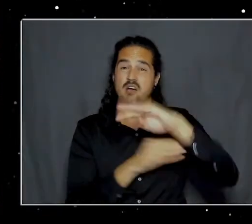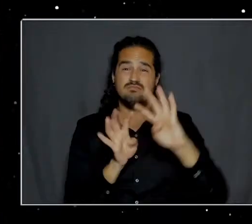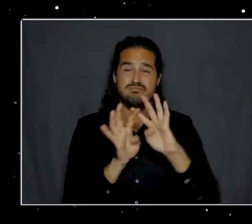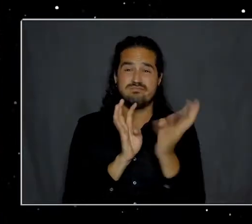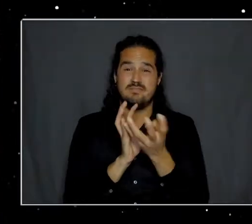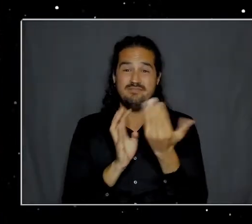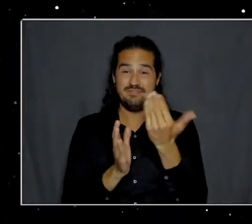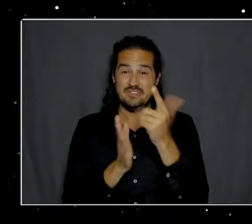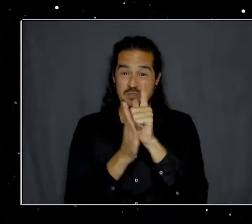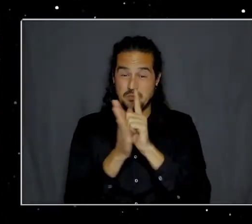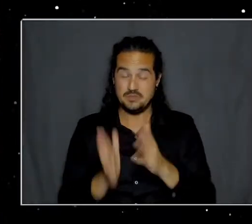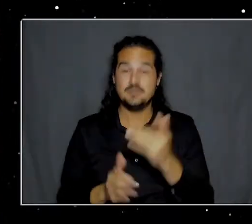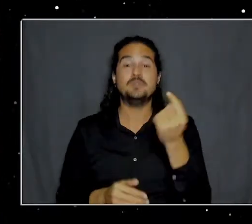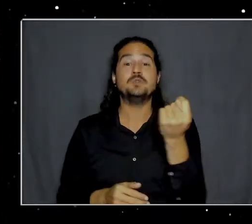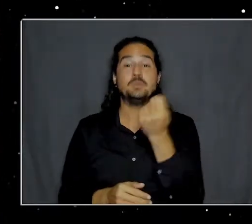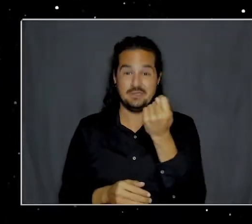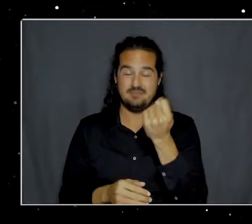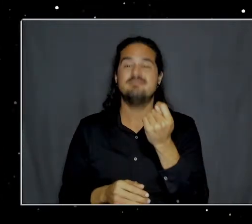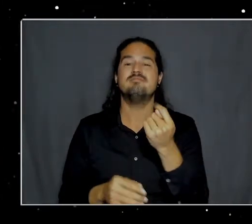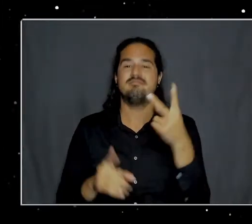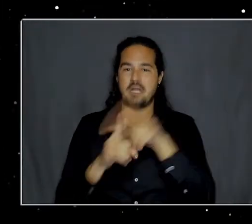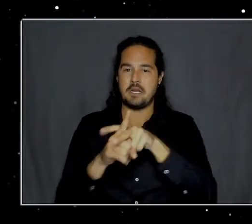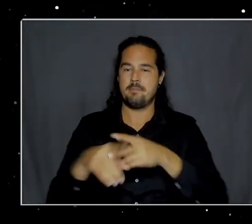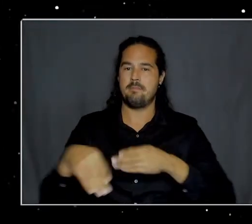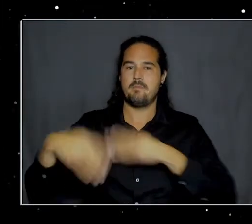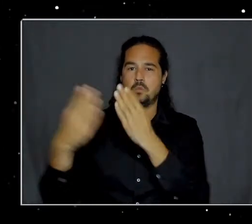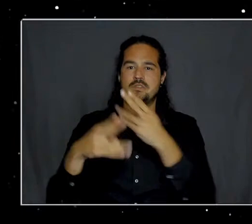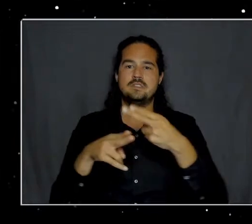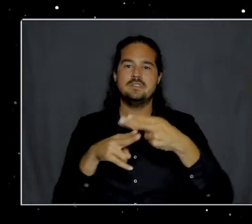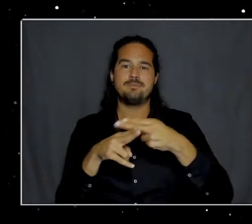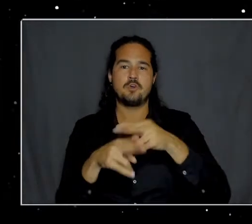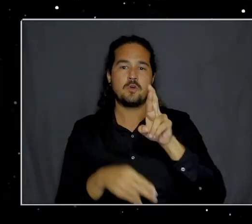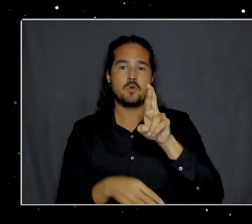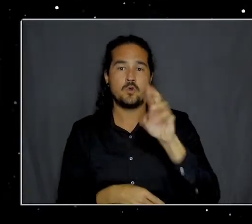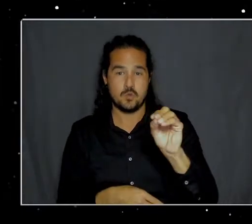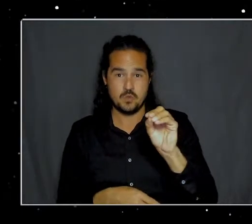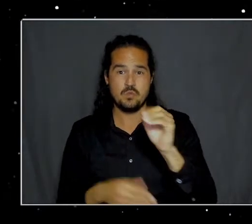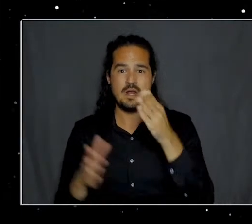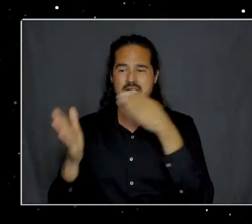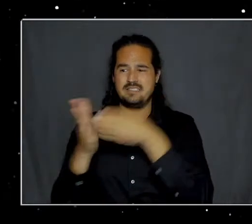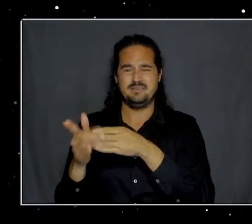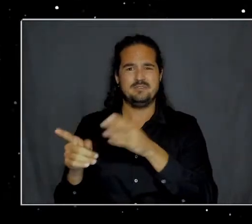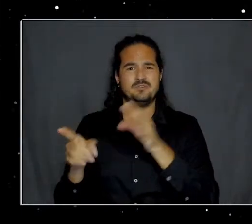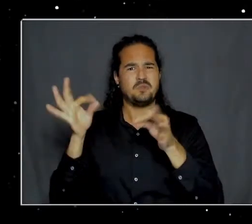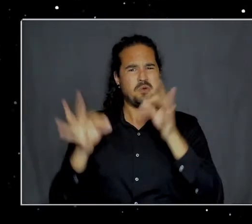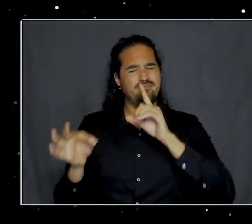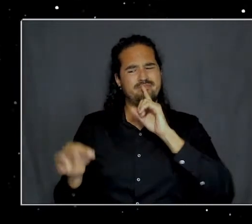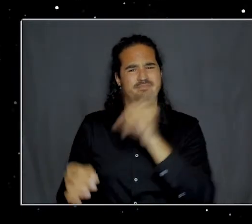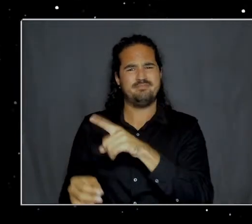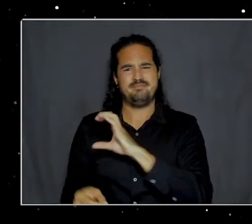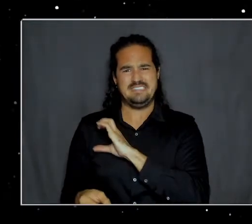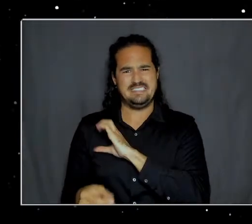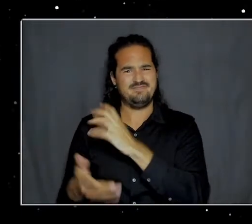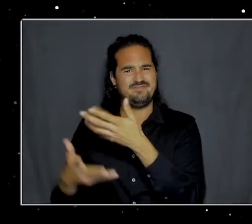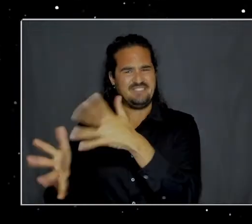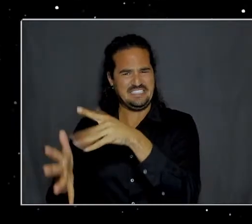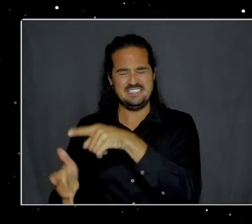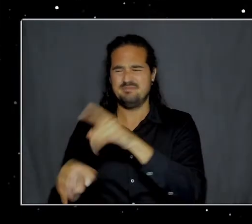APPROXIMATELY 15 ATTORNEYS. AND THEN ON TUESDAY, WE FILED A